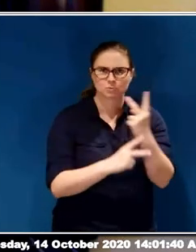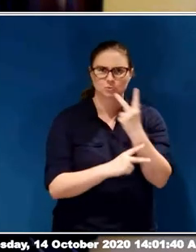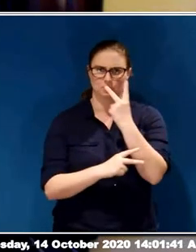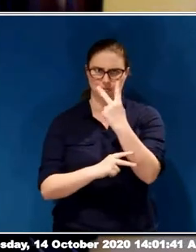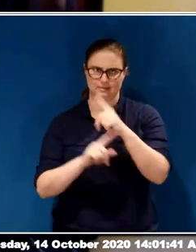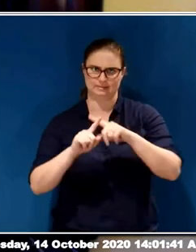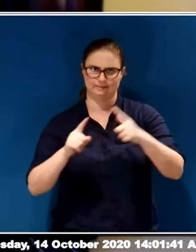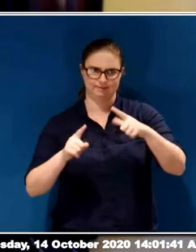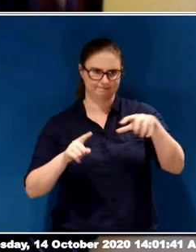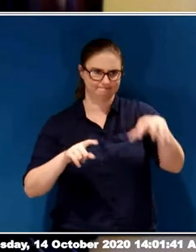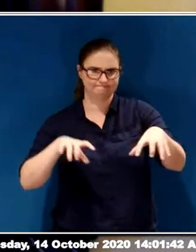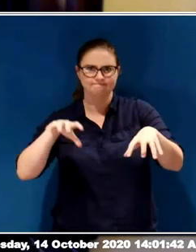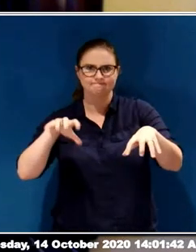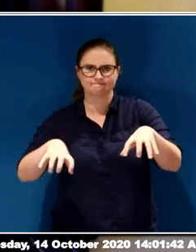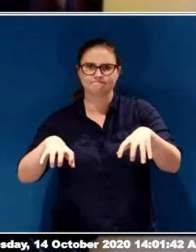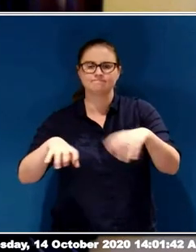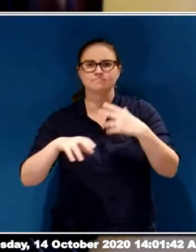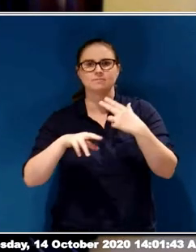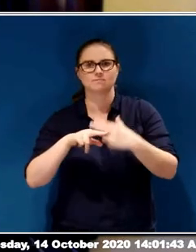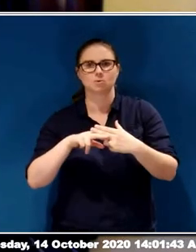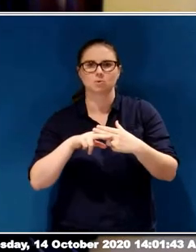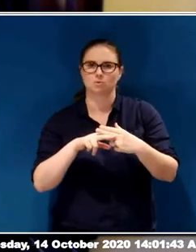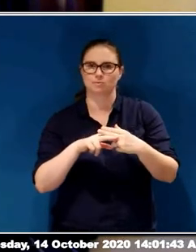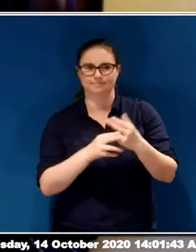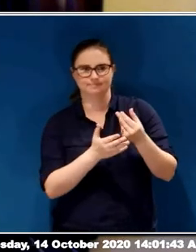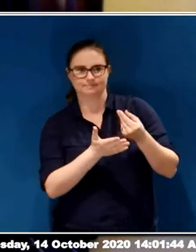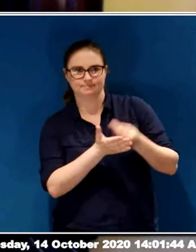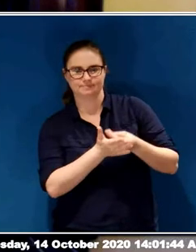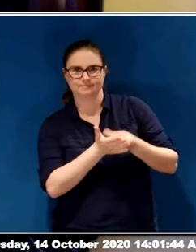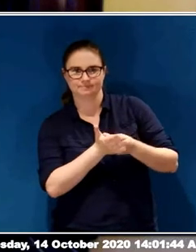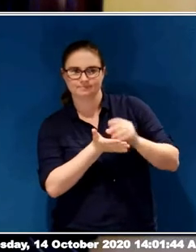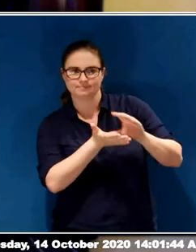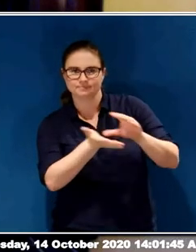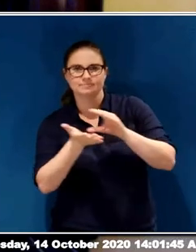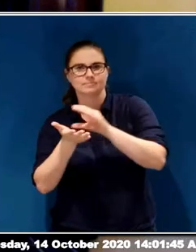Education. And some of the practices that we saw there showed us how this